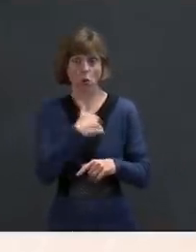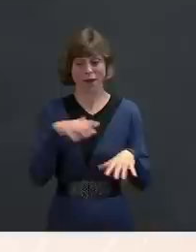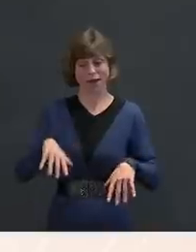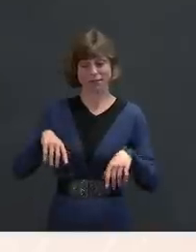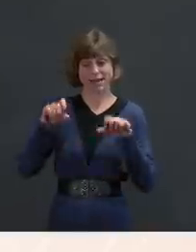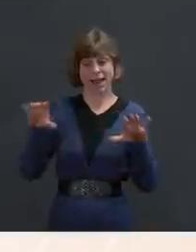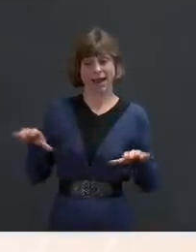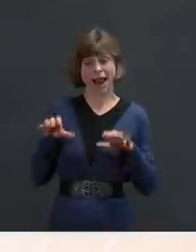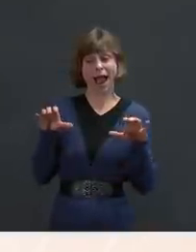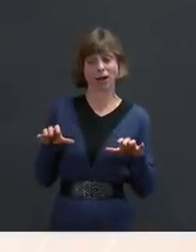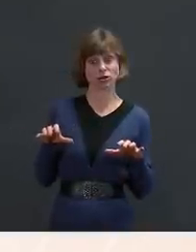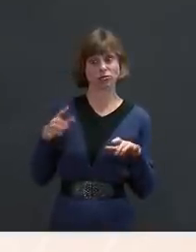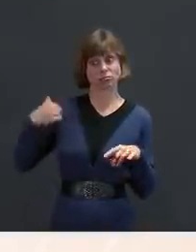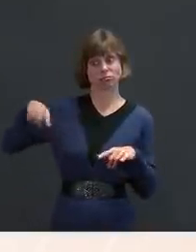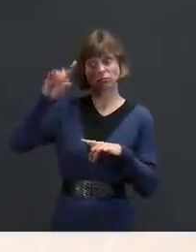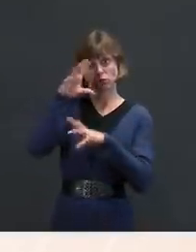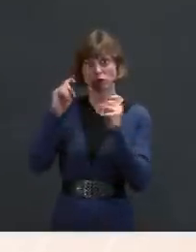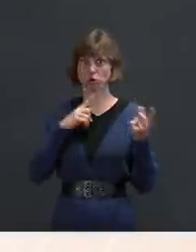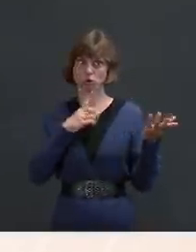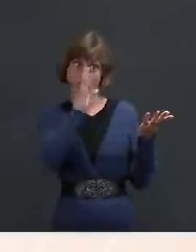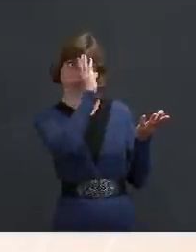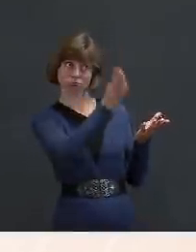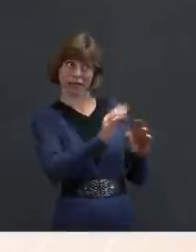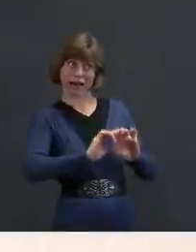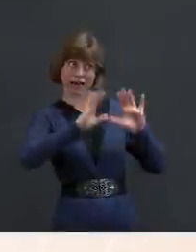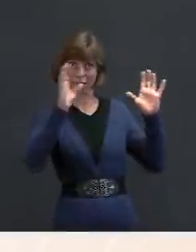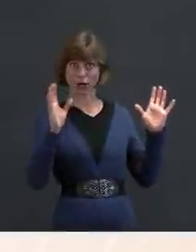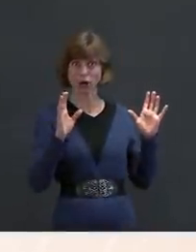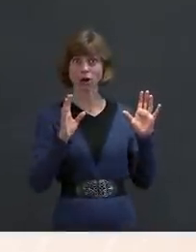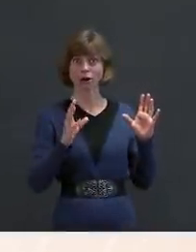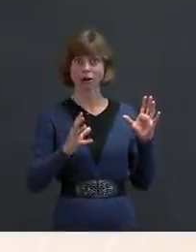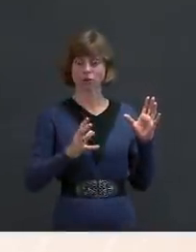that clear, through diplomatic conversations, to our partners and allies in the region